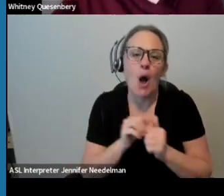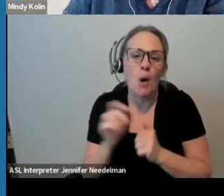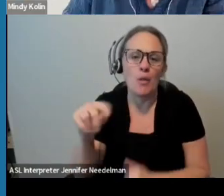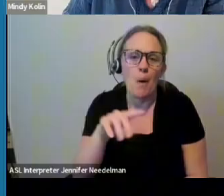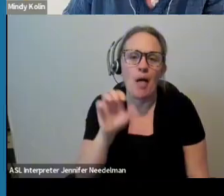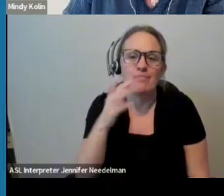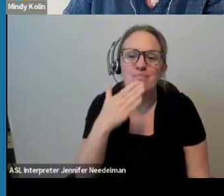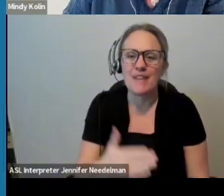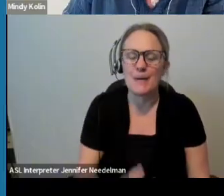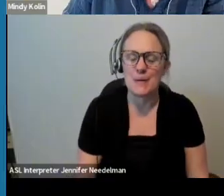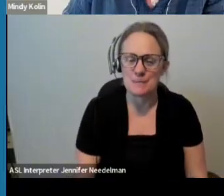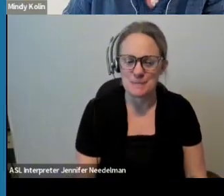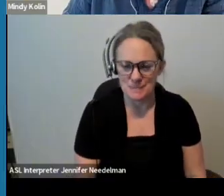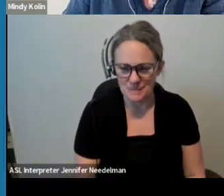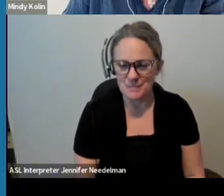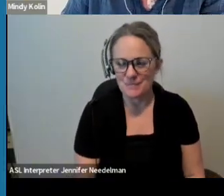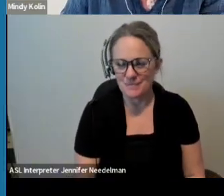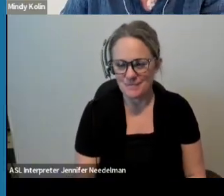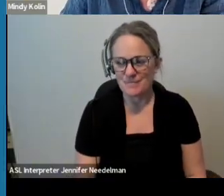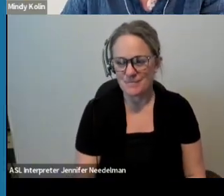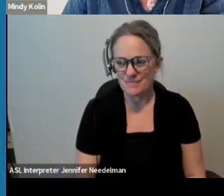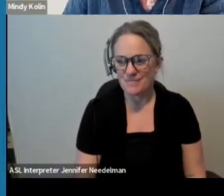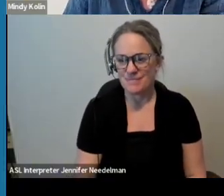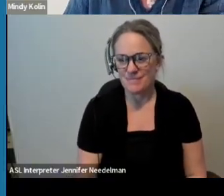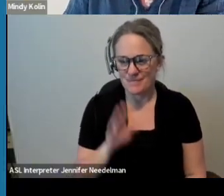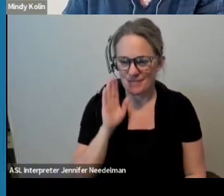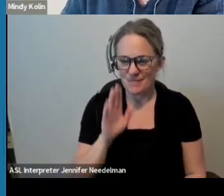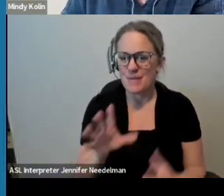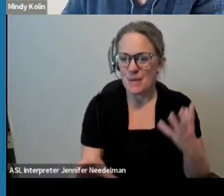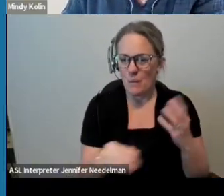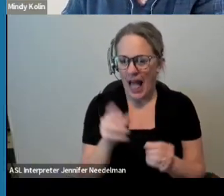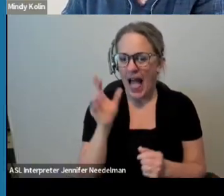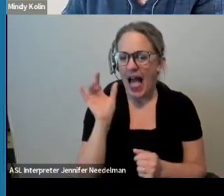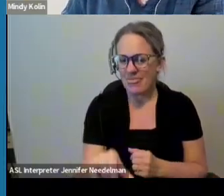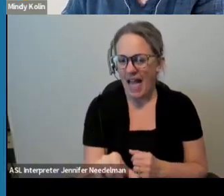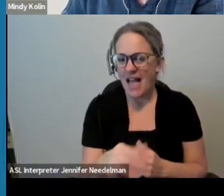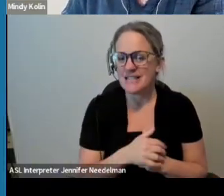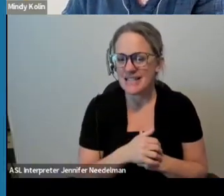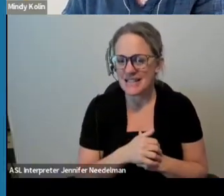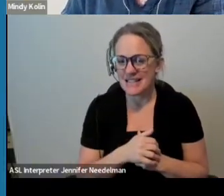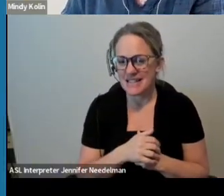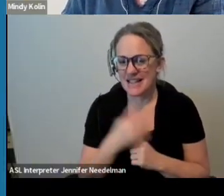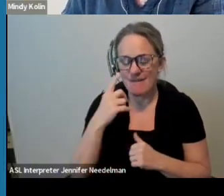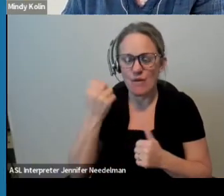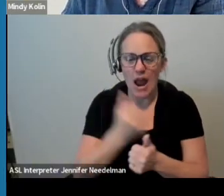Terrific. And we will put that email in the chat in a moment. For everyone else, thank you